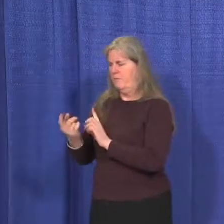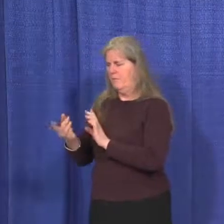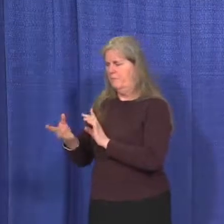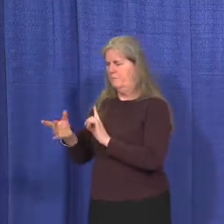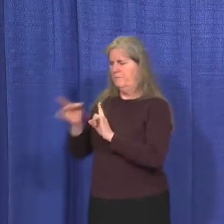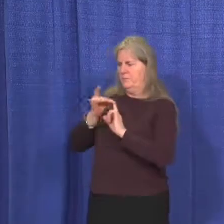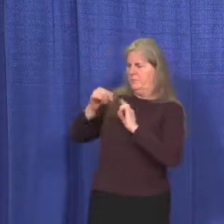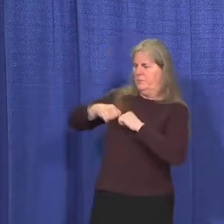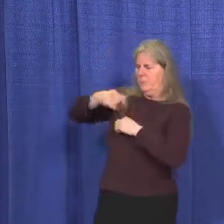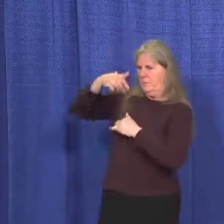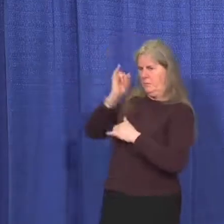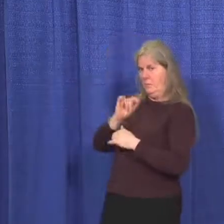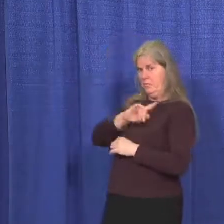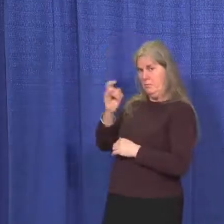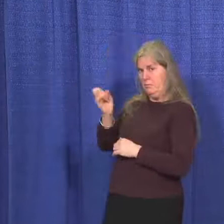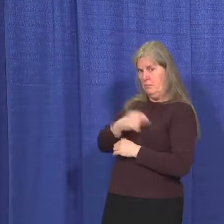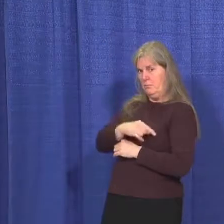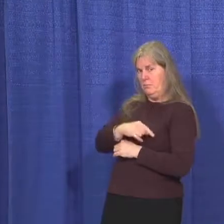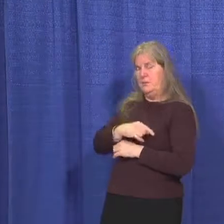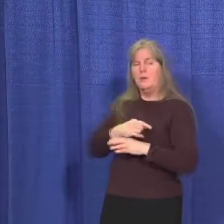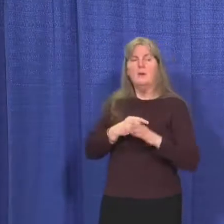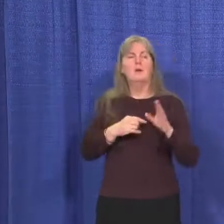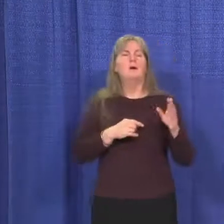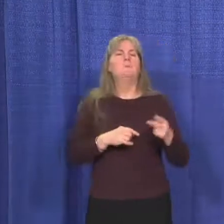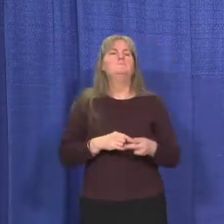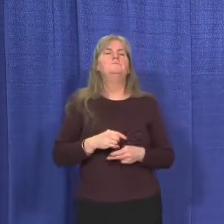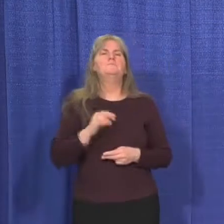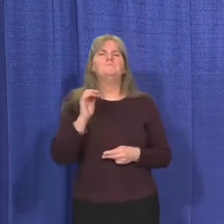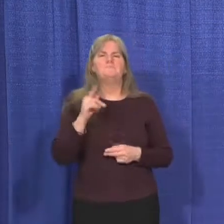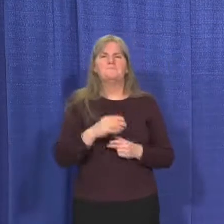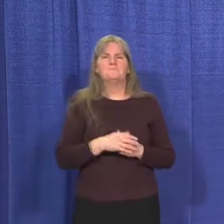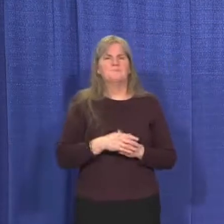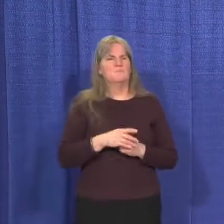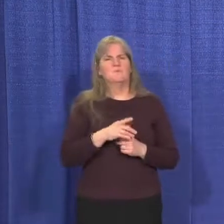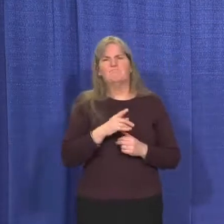here. Thanks, ten.